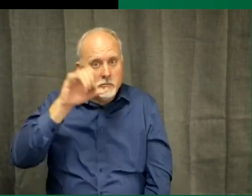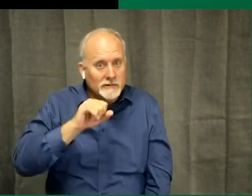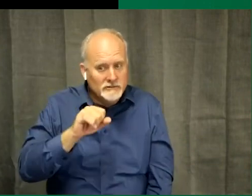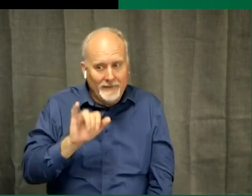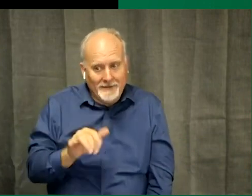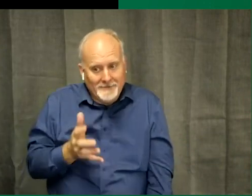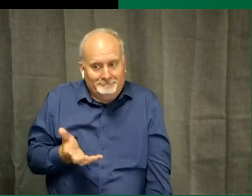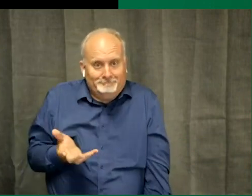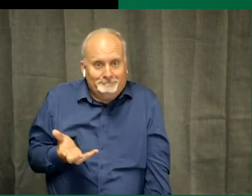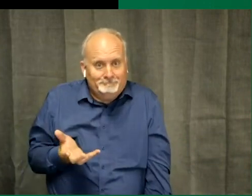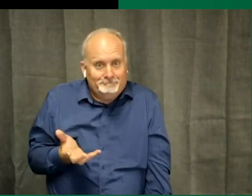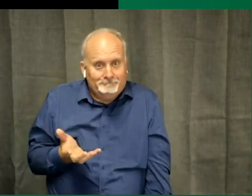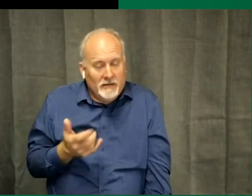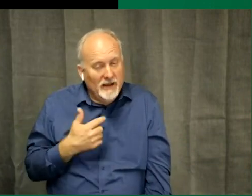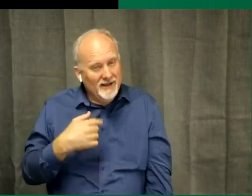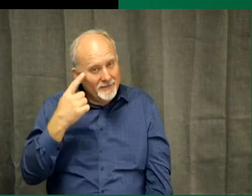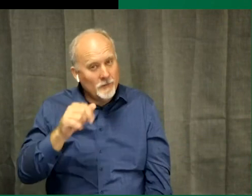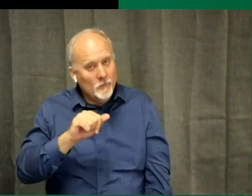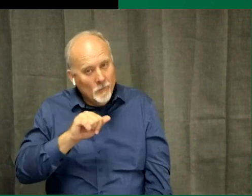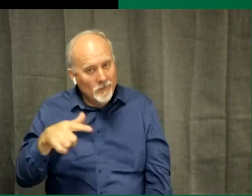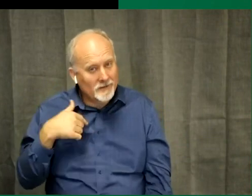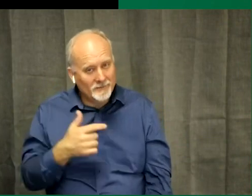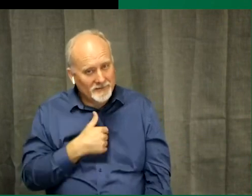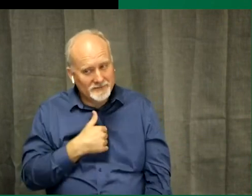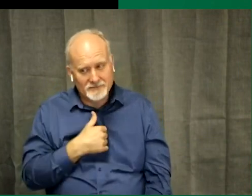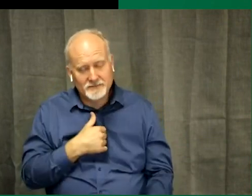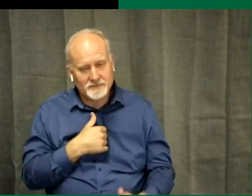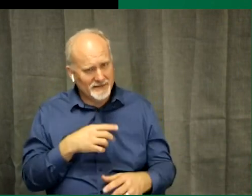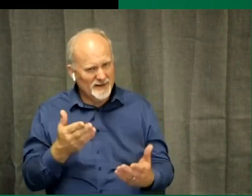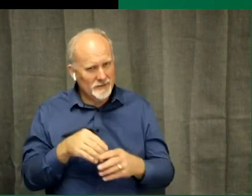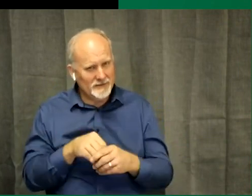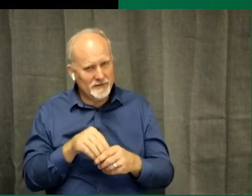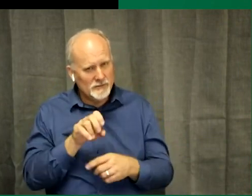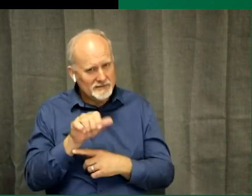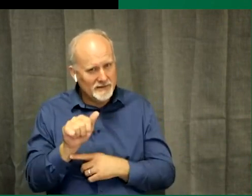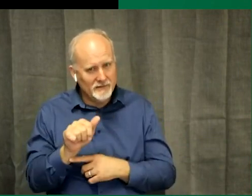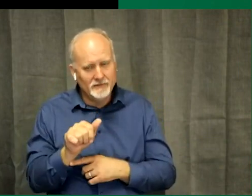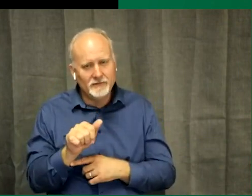because i think we all as a society at least in the united states and someone around the world